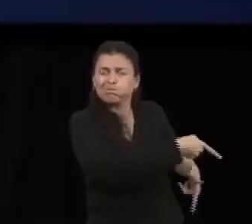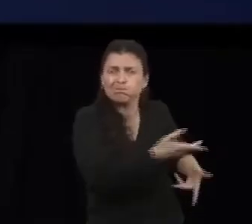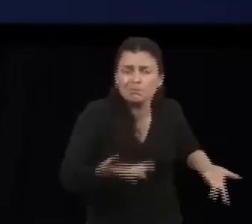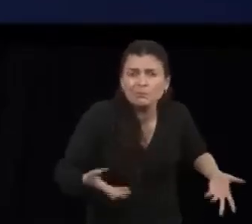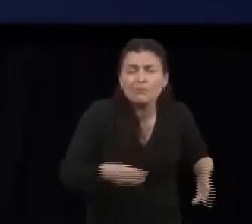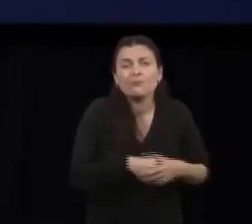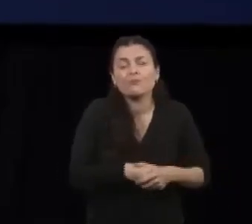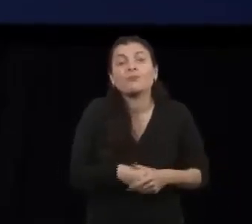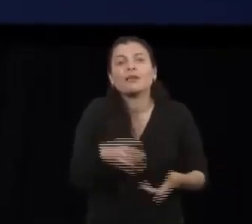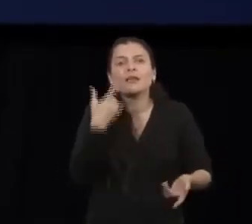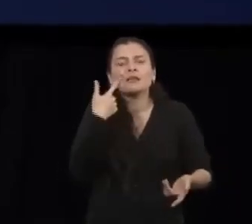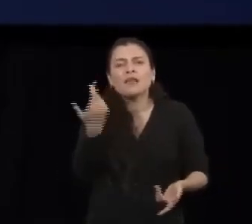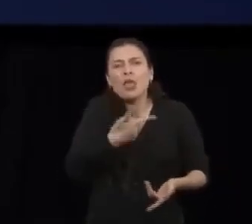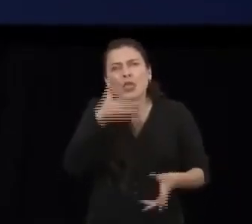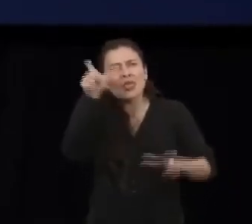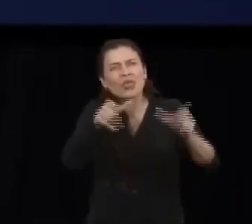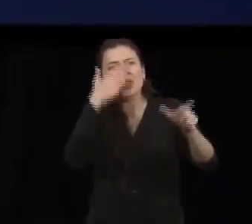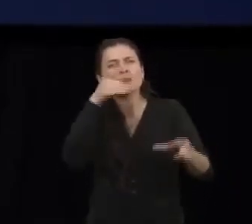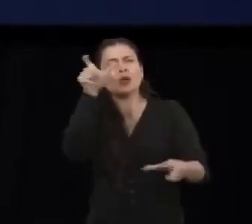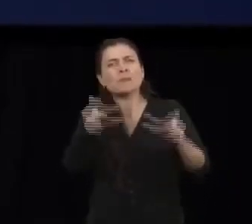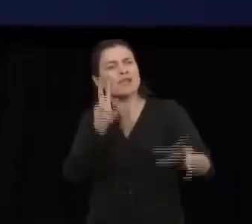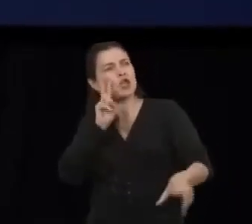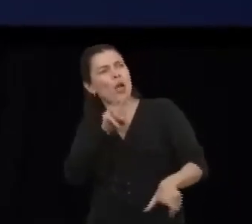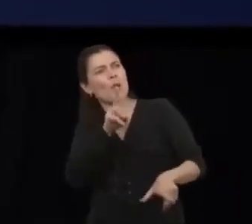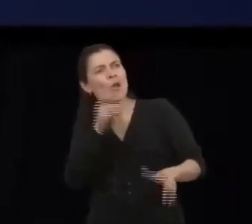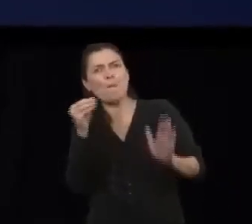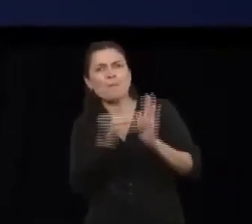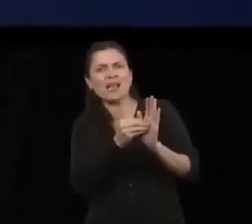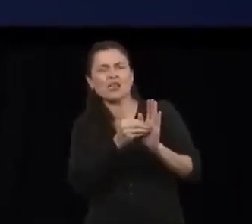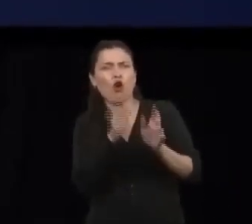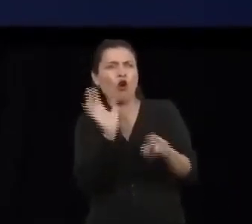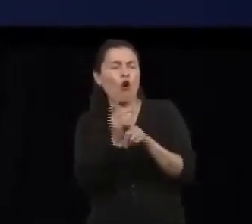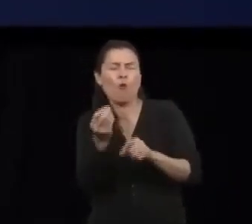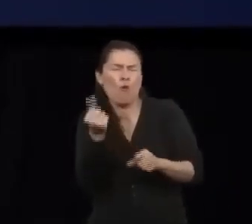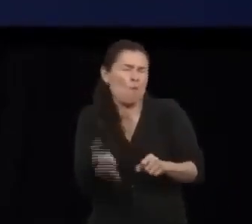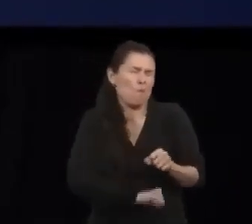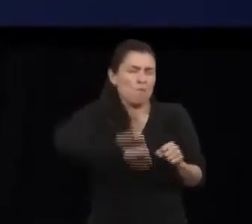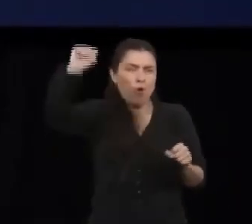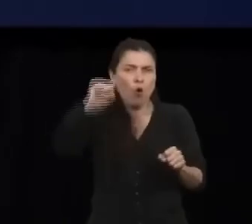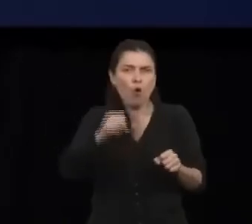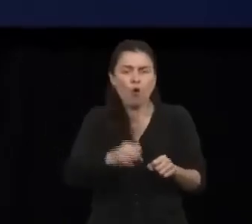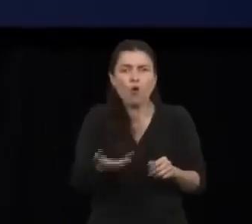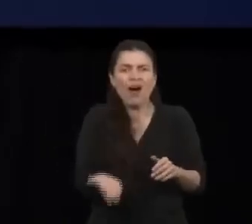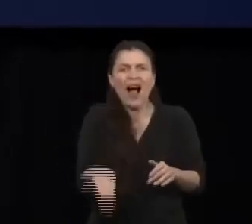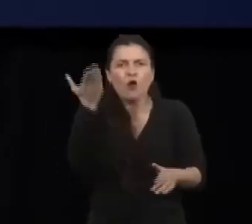as a leap in the price level that appears as inflation. We suffered from it